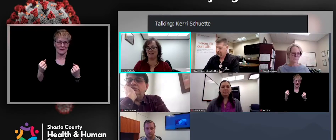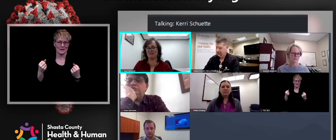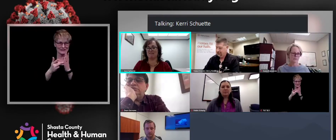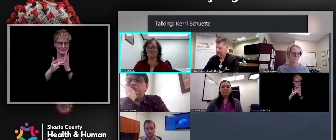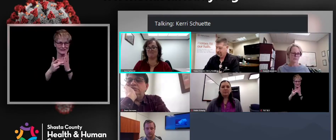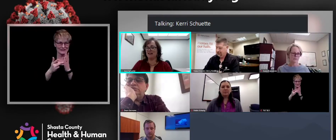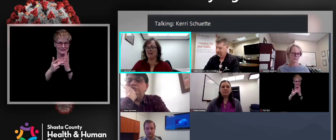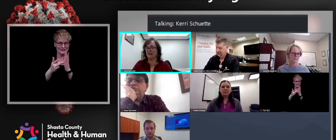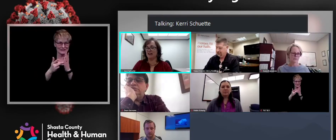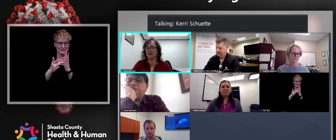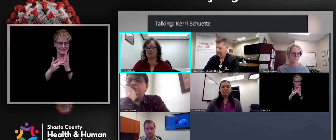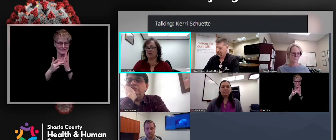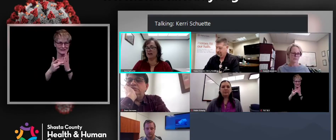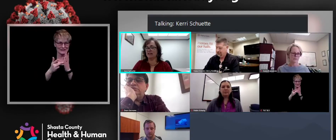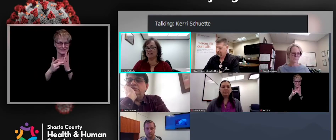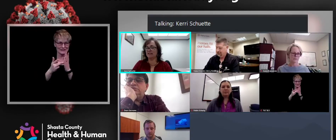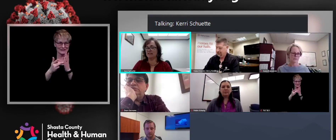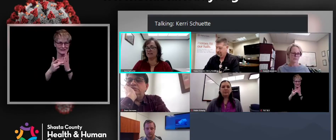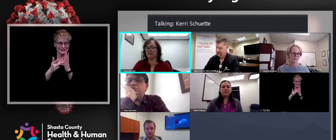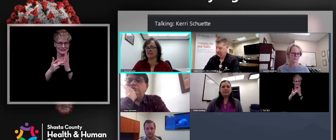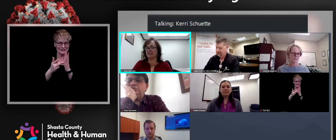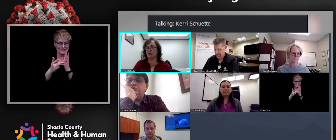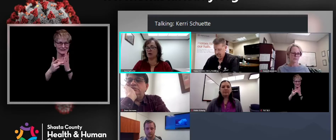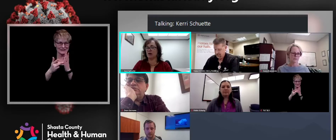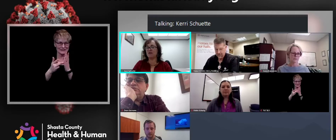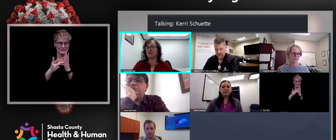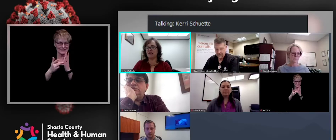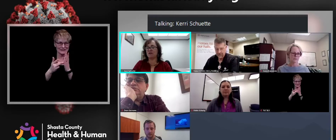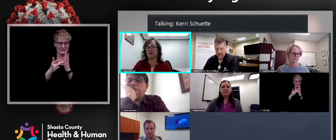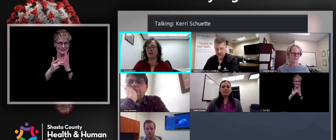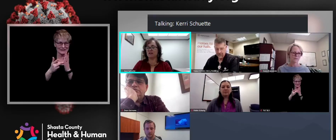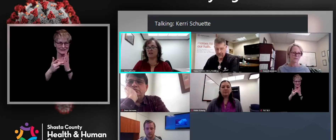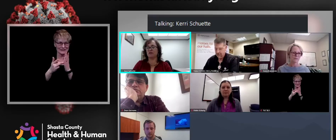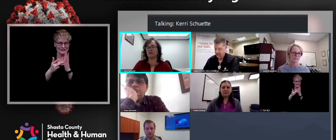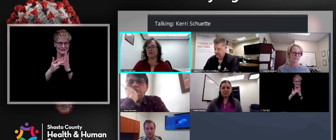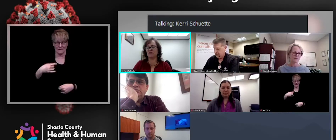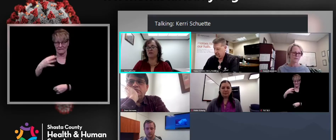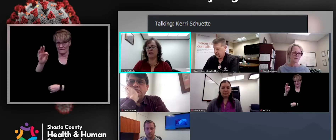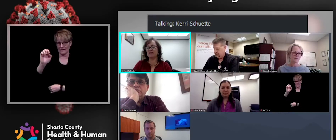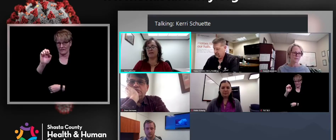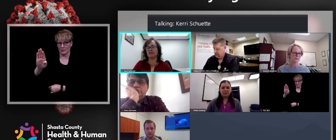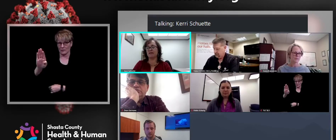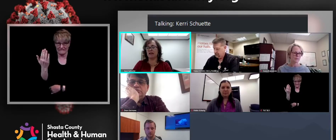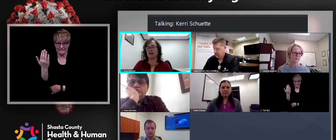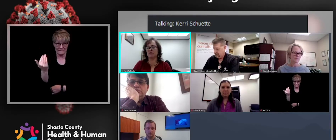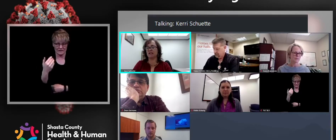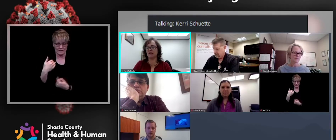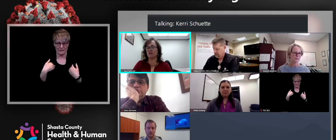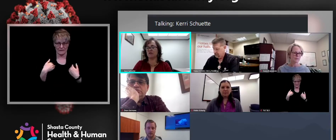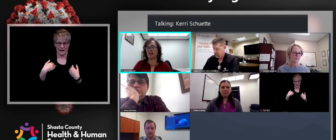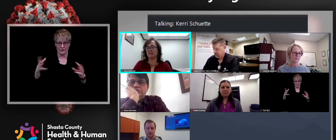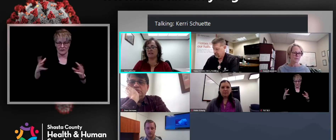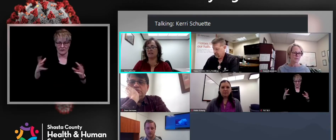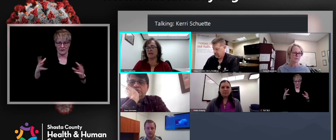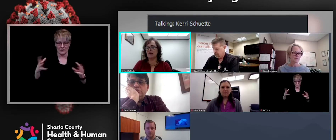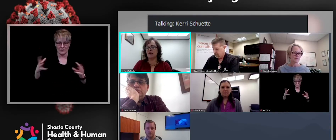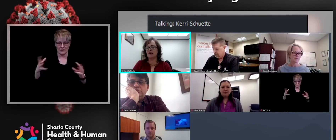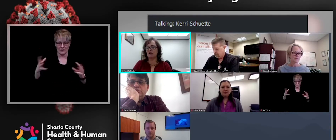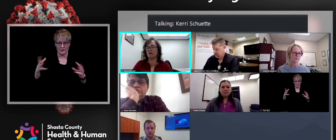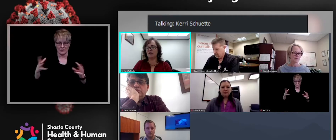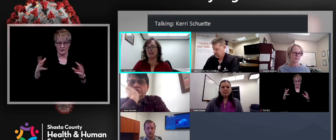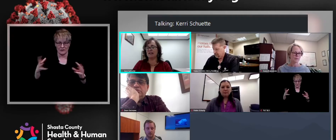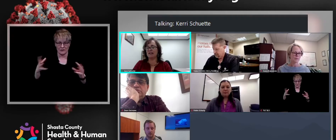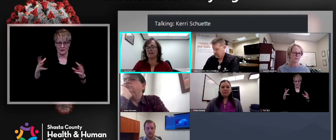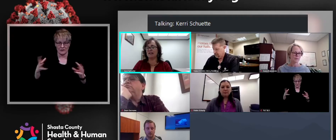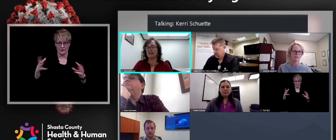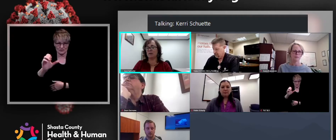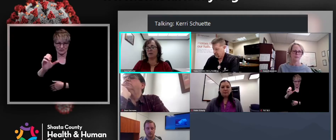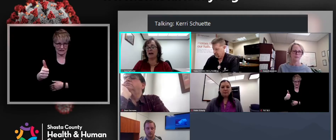are now. As of February 15th, we've had a total of 10,810 confirmed cases, including 92 from an